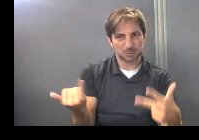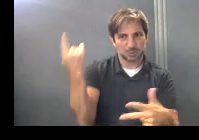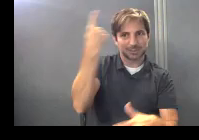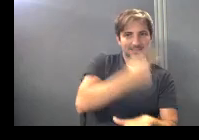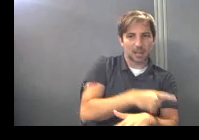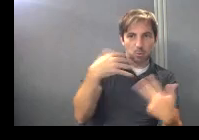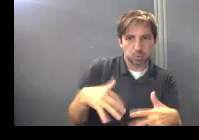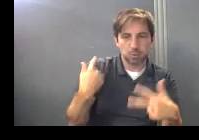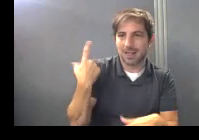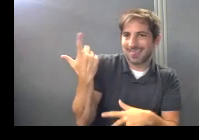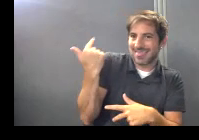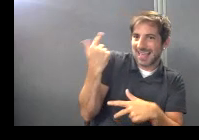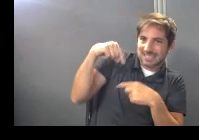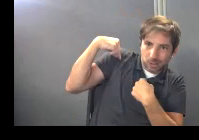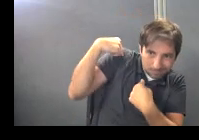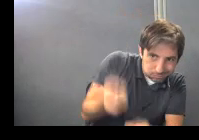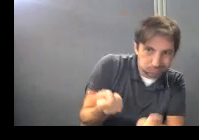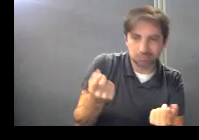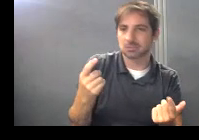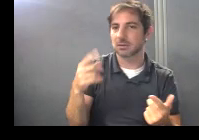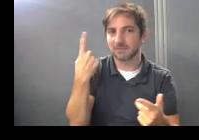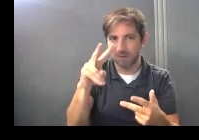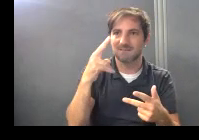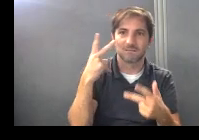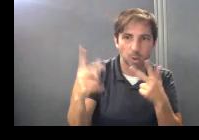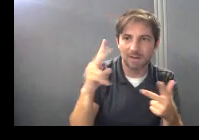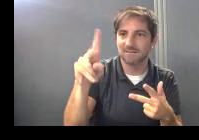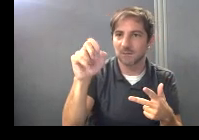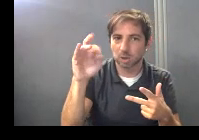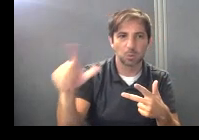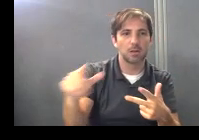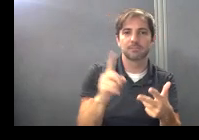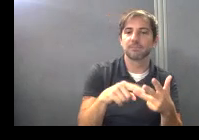PAST YEAR. BUDGETING FOR ACCESSIBILITIES, PARTNERSHIPS